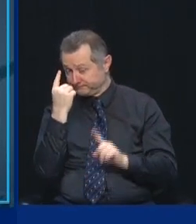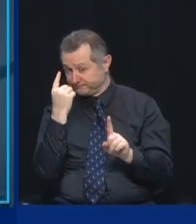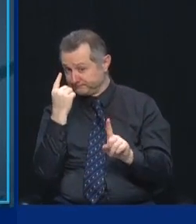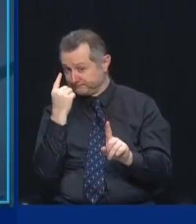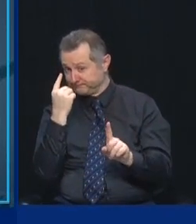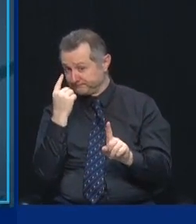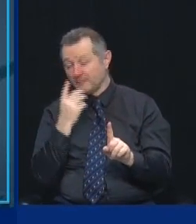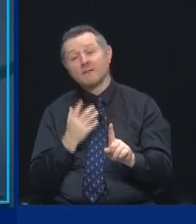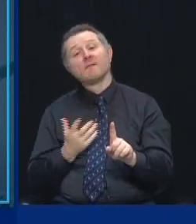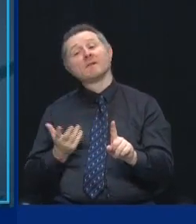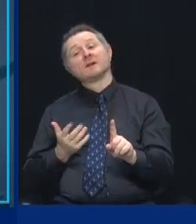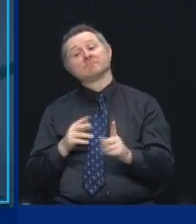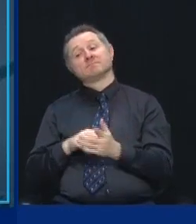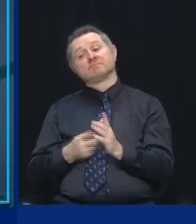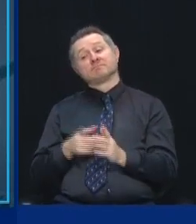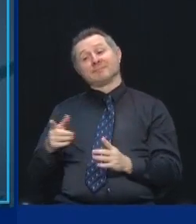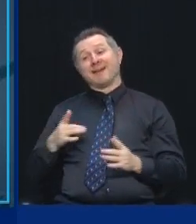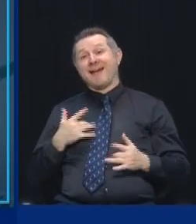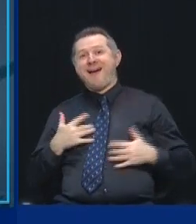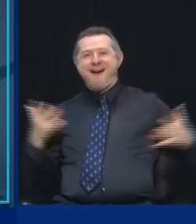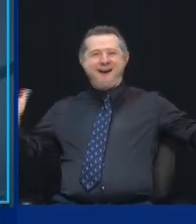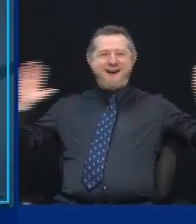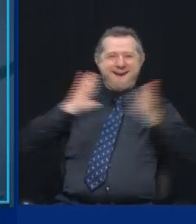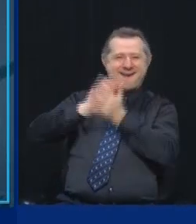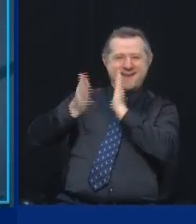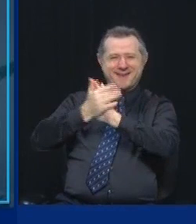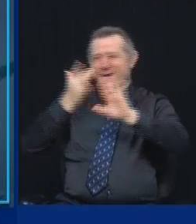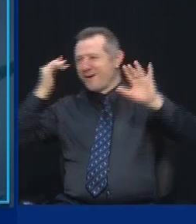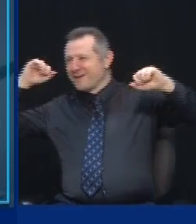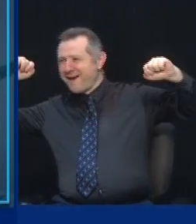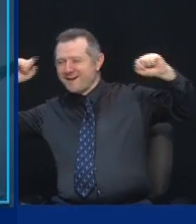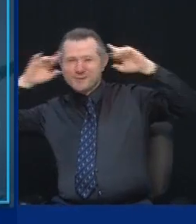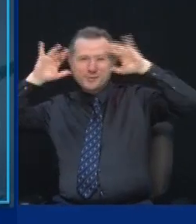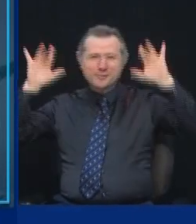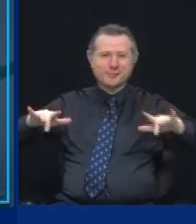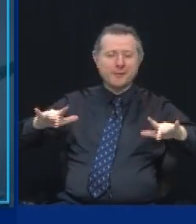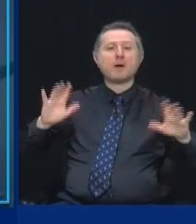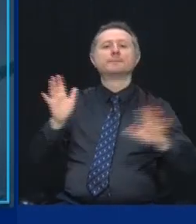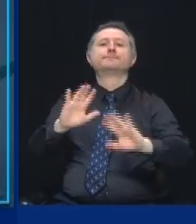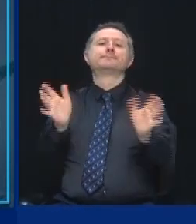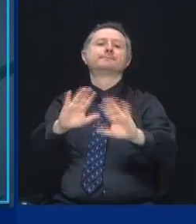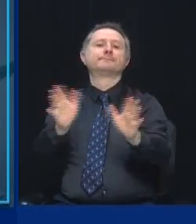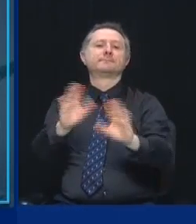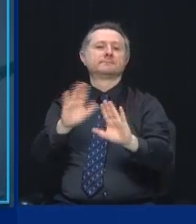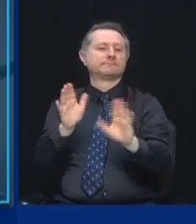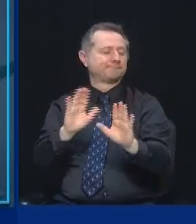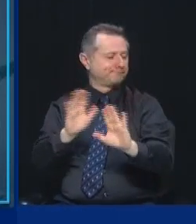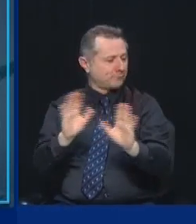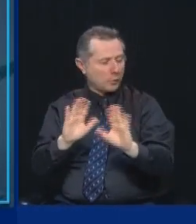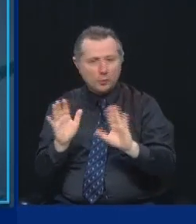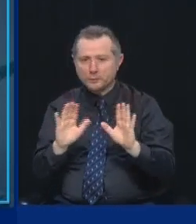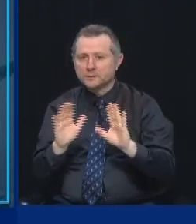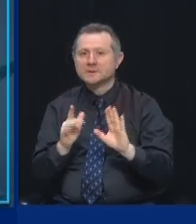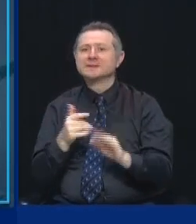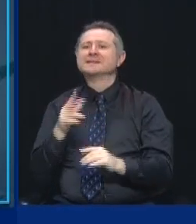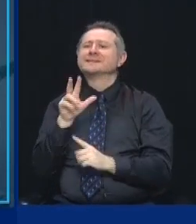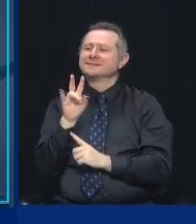YESTERDAY, THEY'RE IN OUR THOUGHT AND PRAYERS, BUT THAT'S